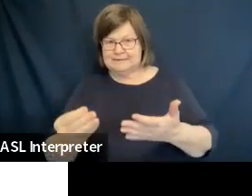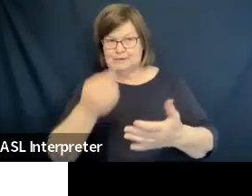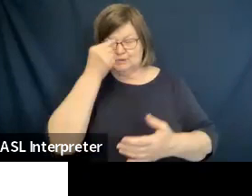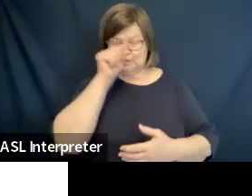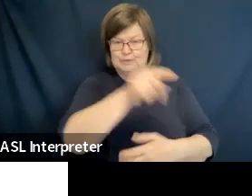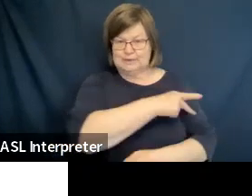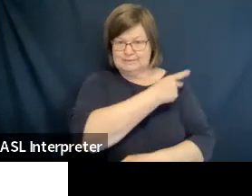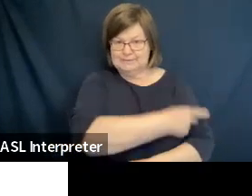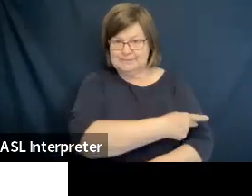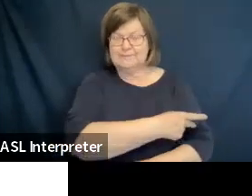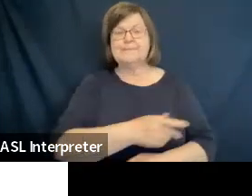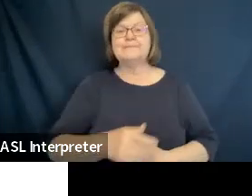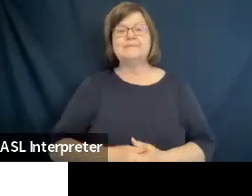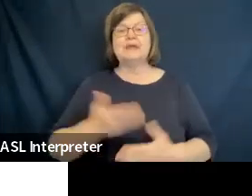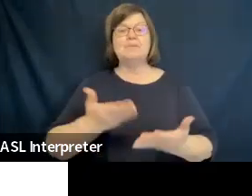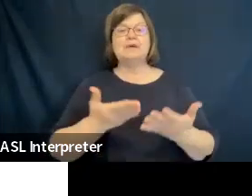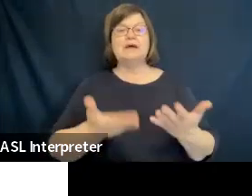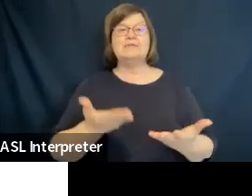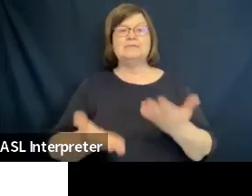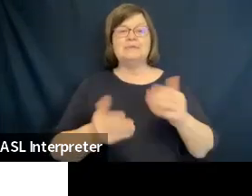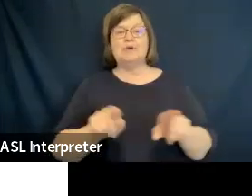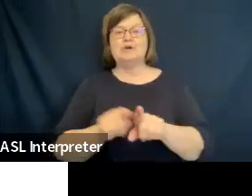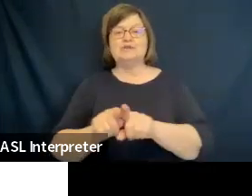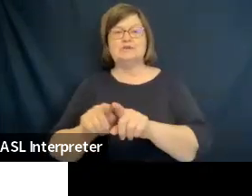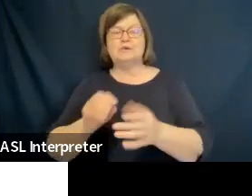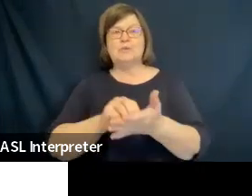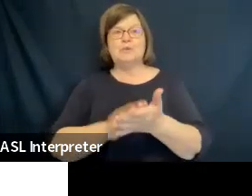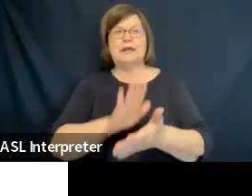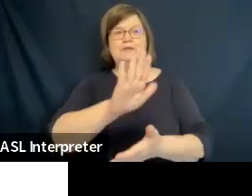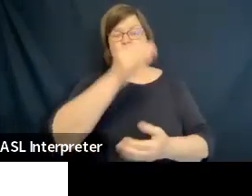the individual and possibly also writing down the individual's information if they're filling